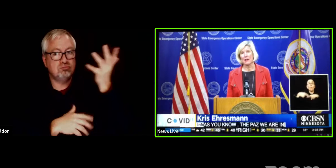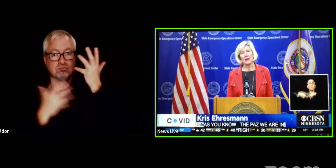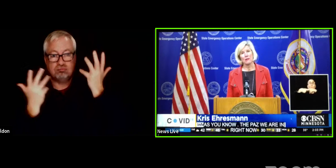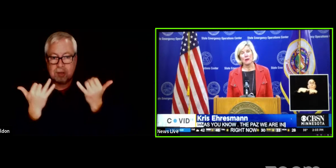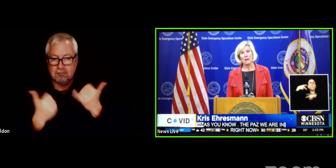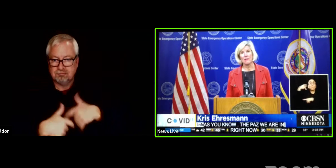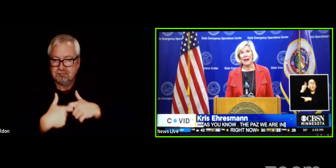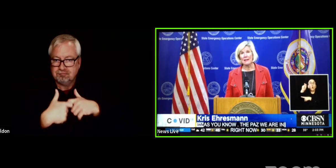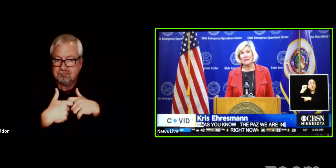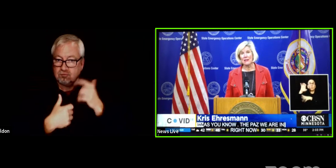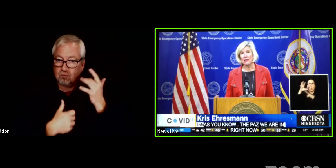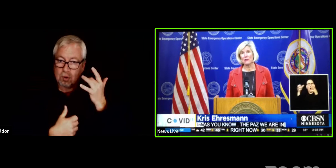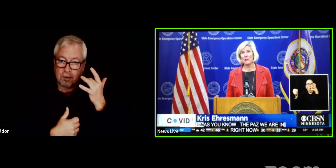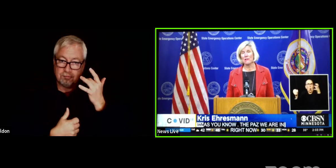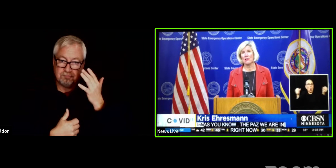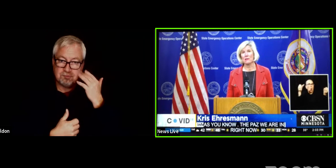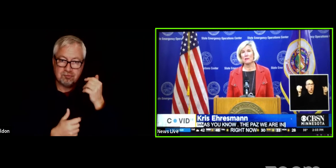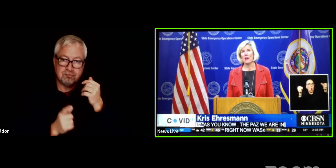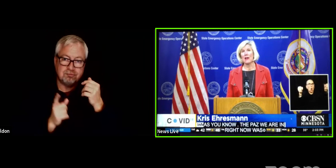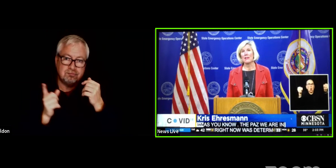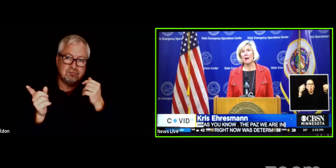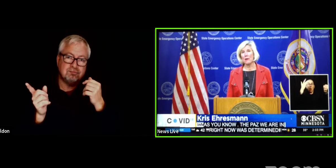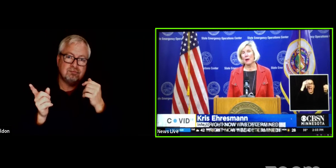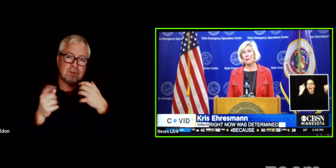IF WE CAN VACCINATE THOSE INDIVIDUALS, THAT WILL HELP